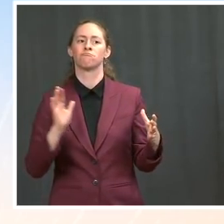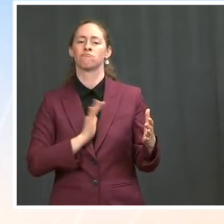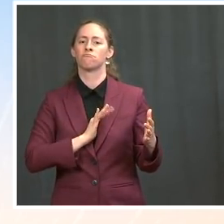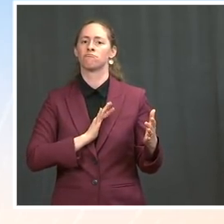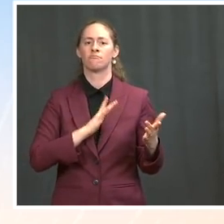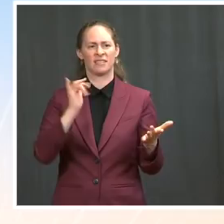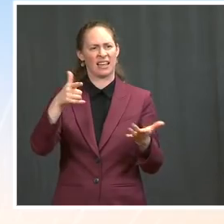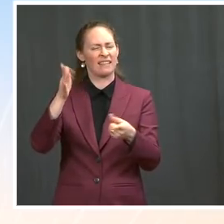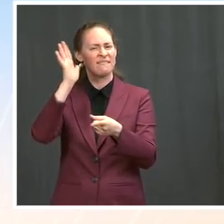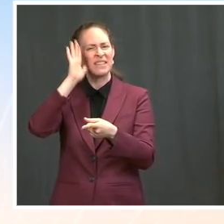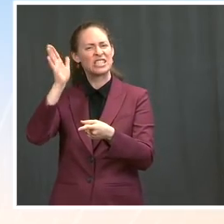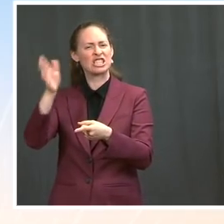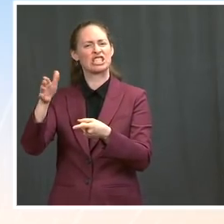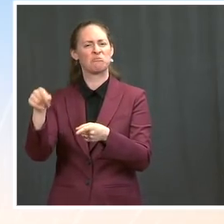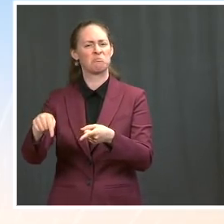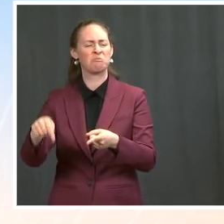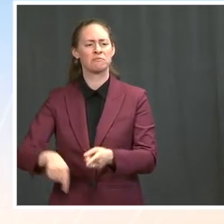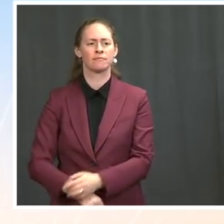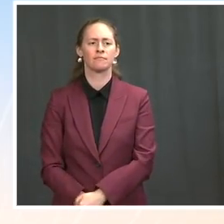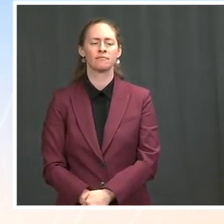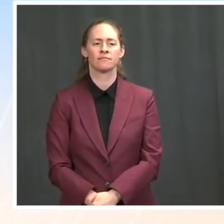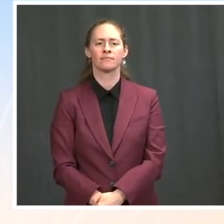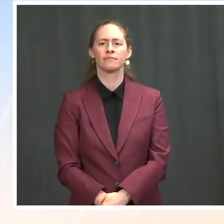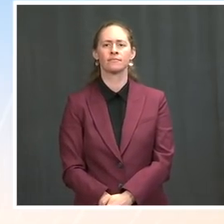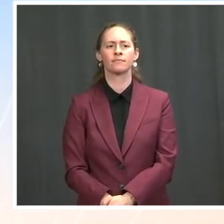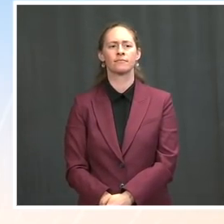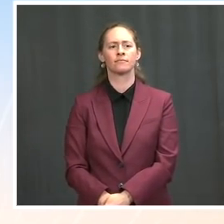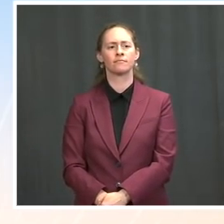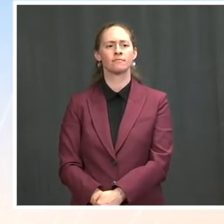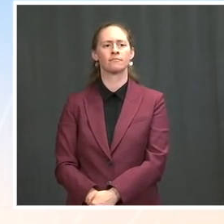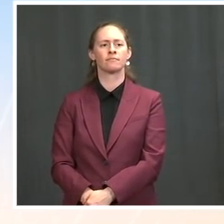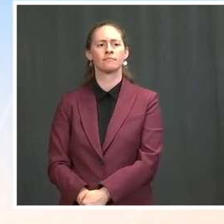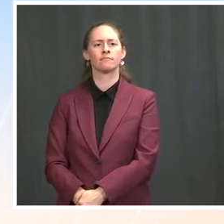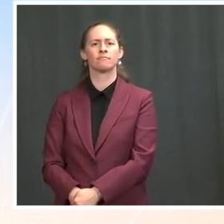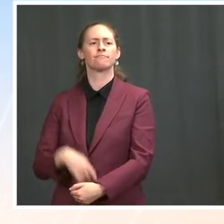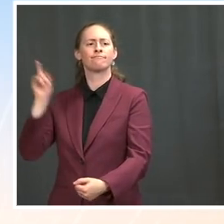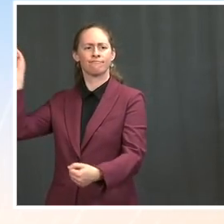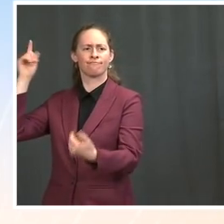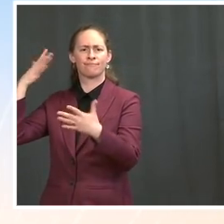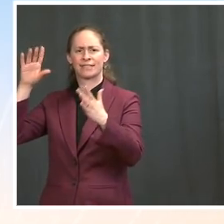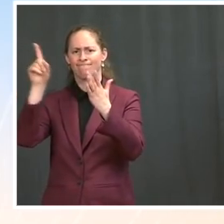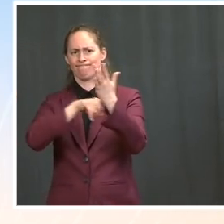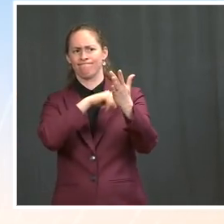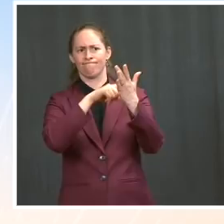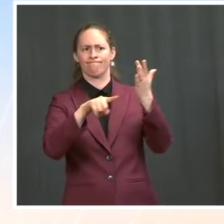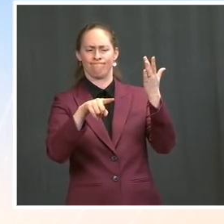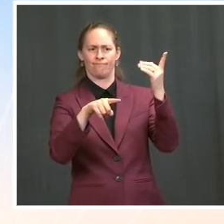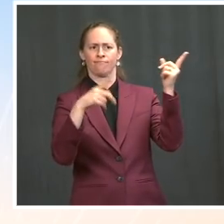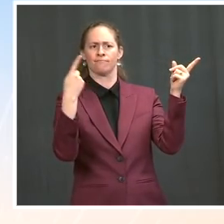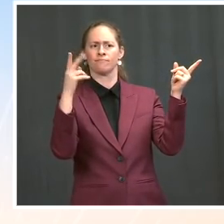The Press: Thank you. The President has been criticized for giving Putin a list of 16 critical infrastructure targets